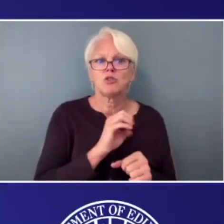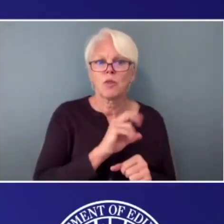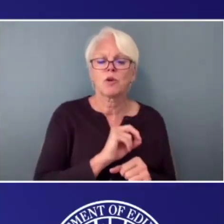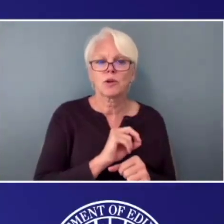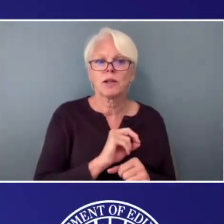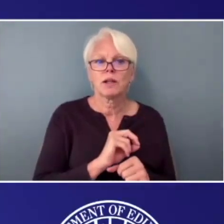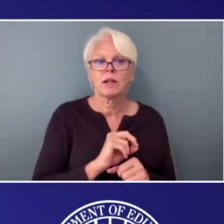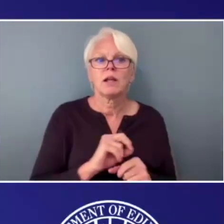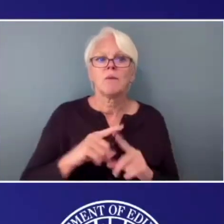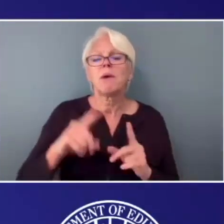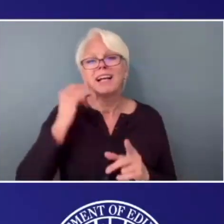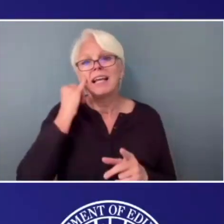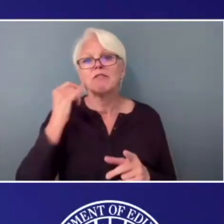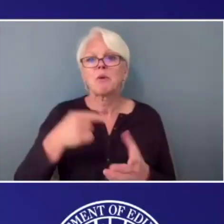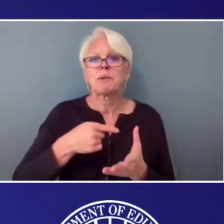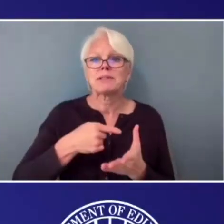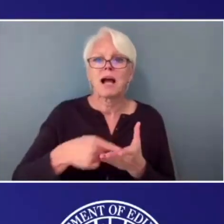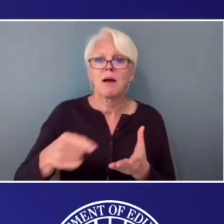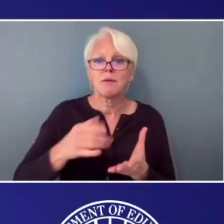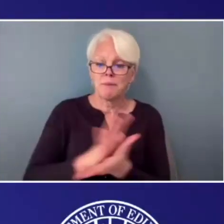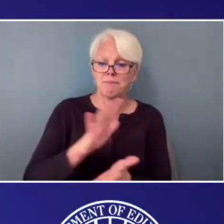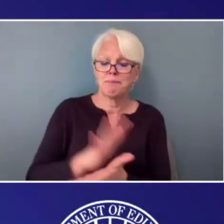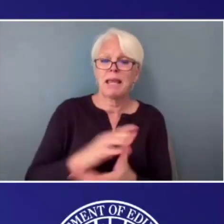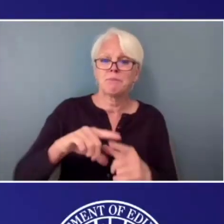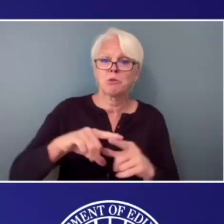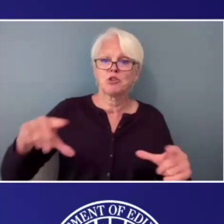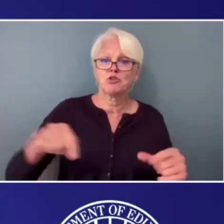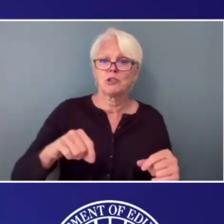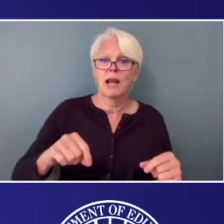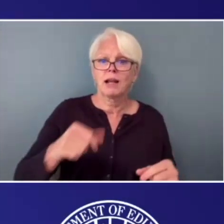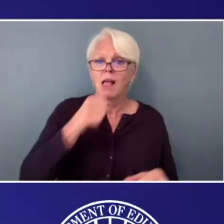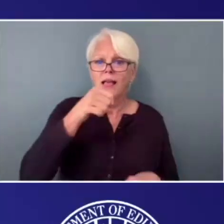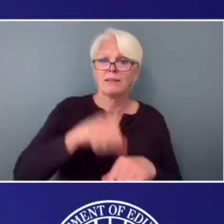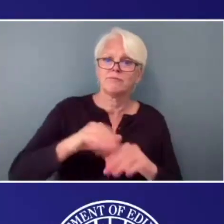check, snail mail, then probably not. Okay. Thank you.